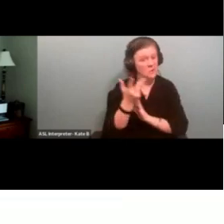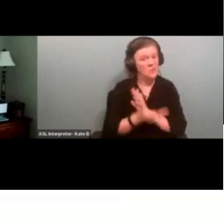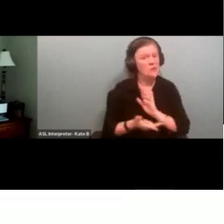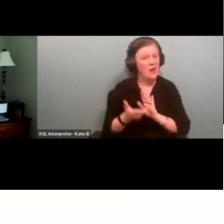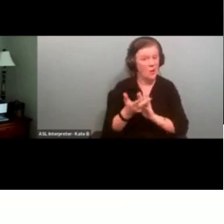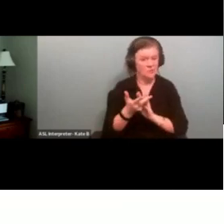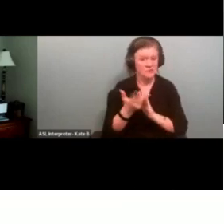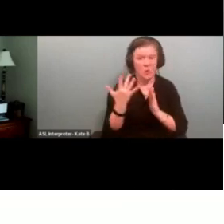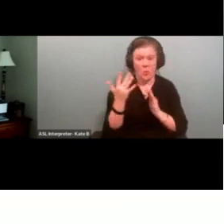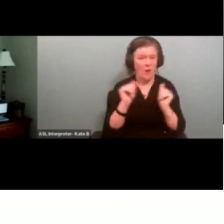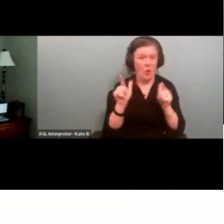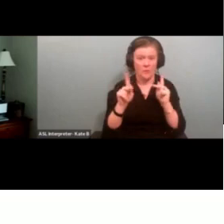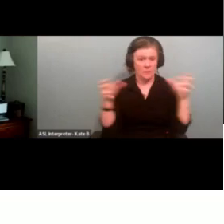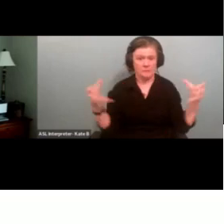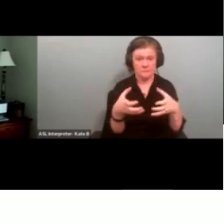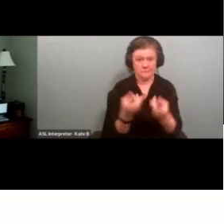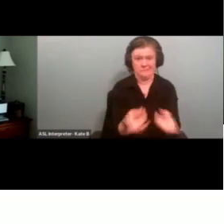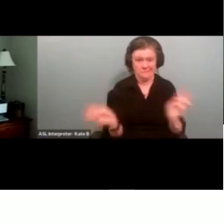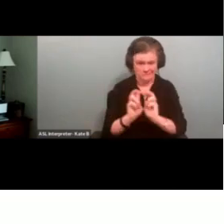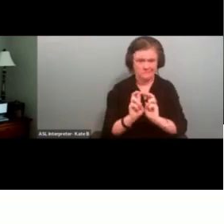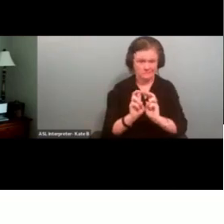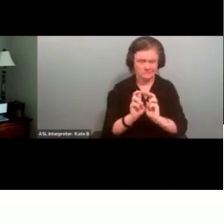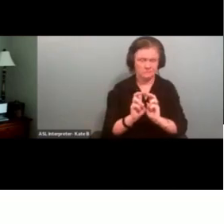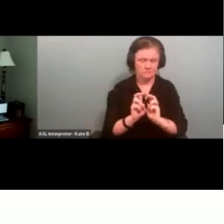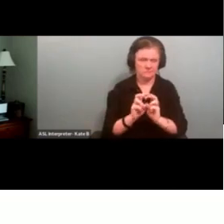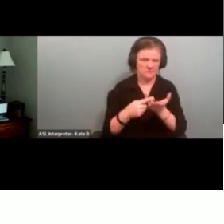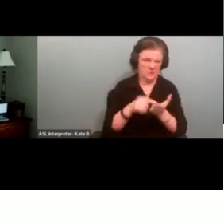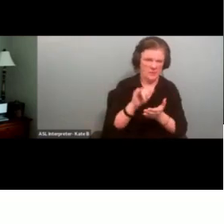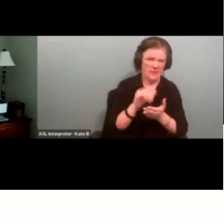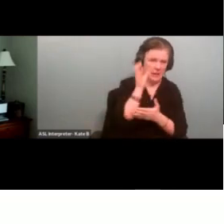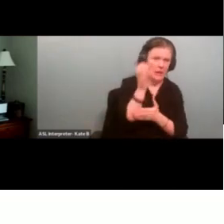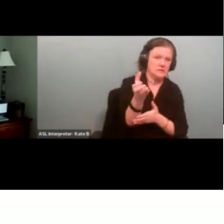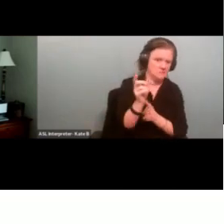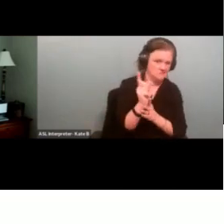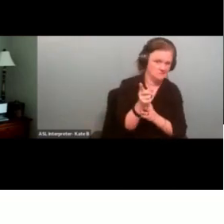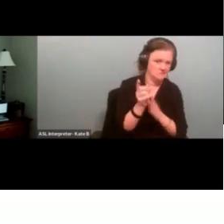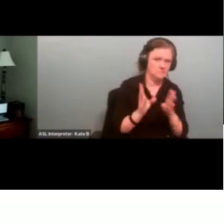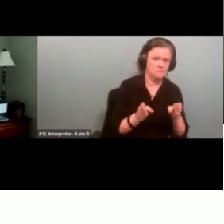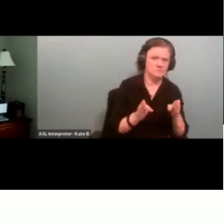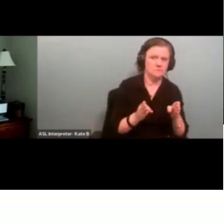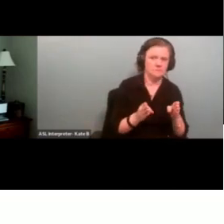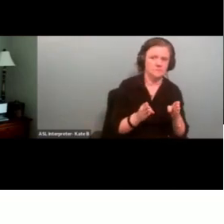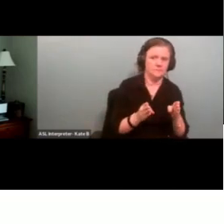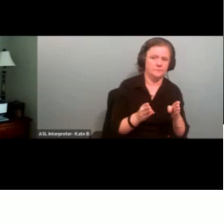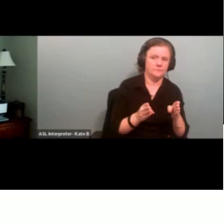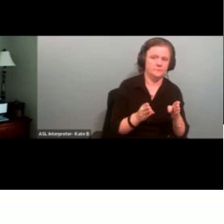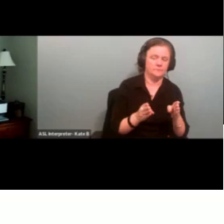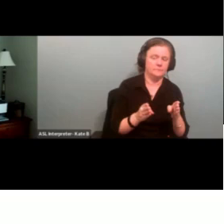all these folks are coming together. And again, I'm going to talk to you about that teaming process and in just a second. And then when we get to